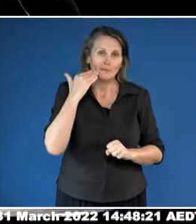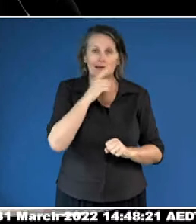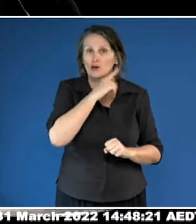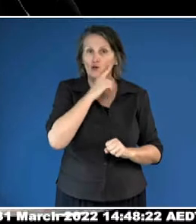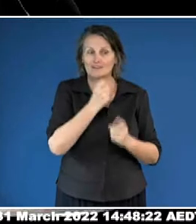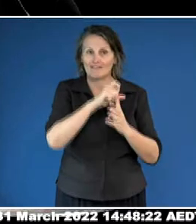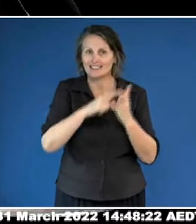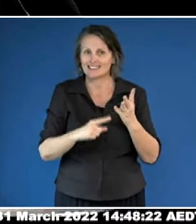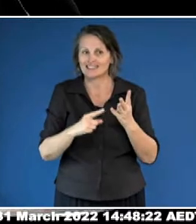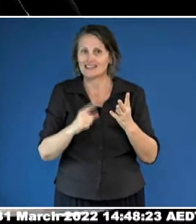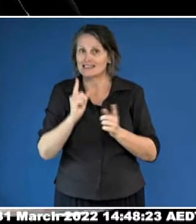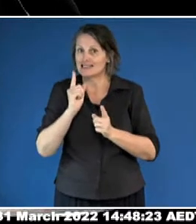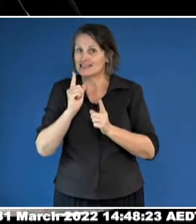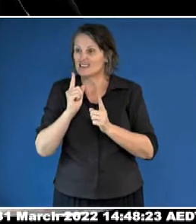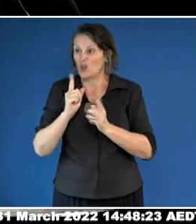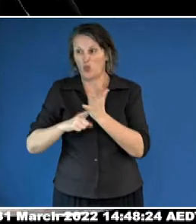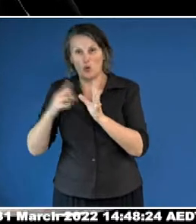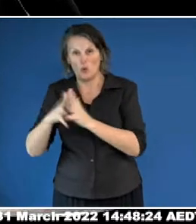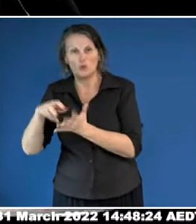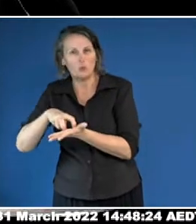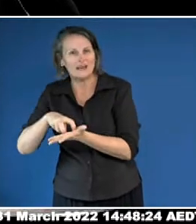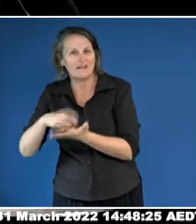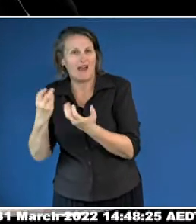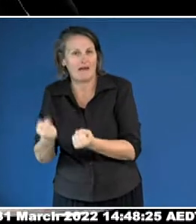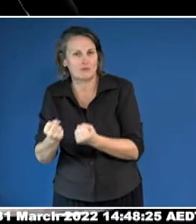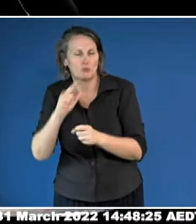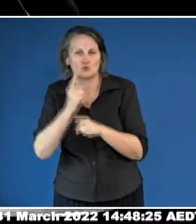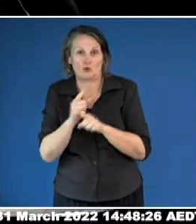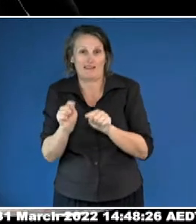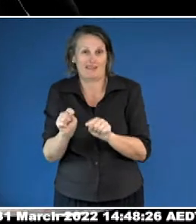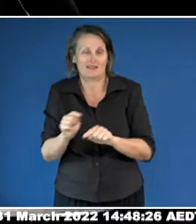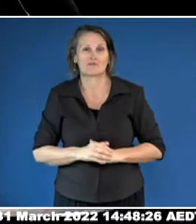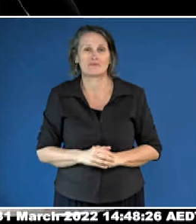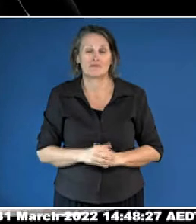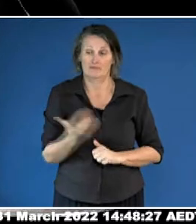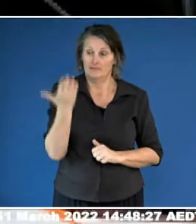And I mentioned in opening on Monday the work the Royal Commission has done with an